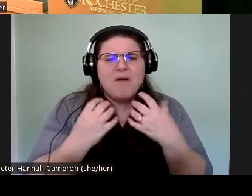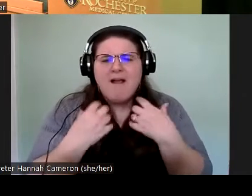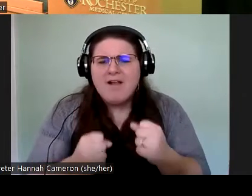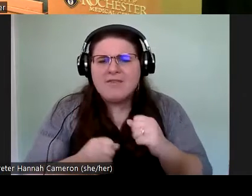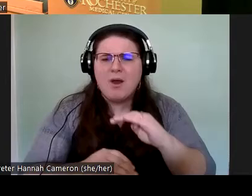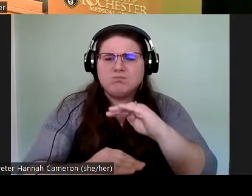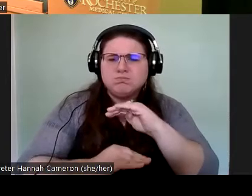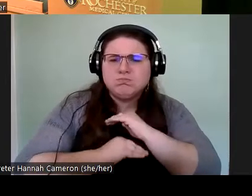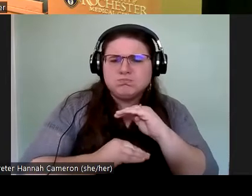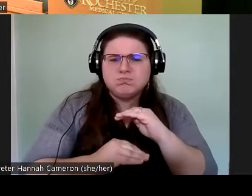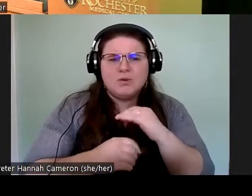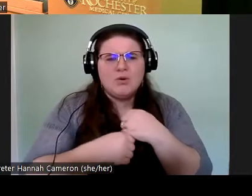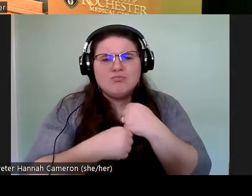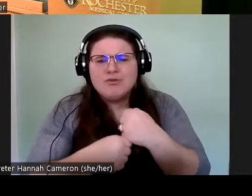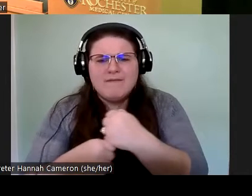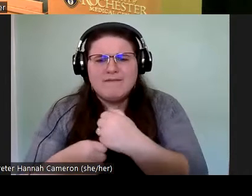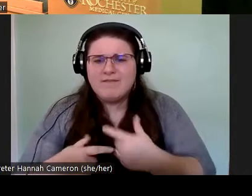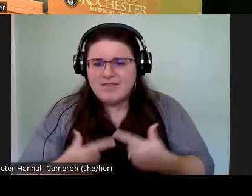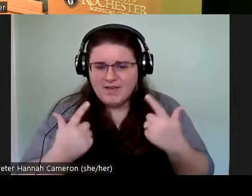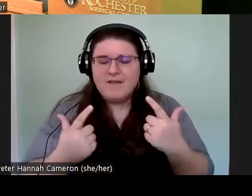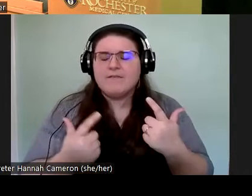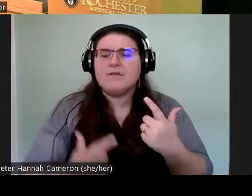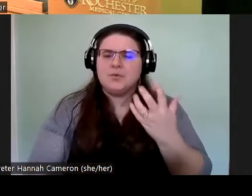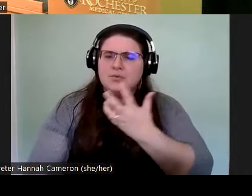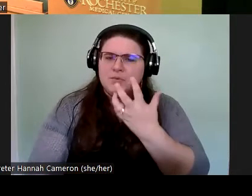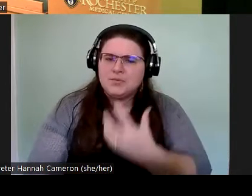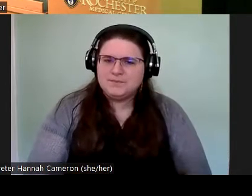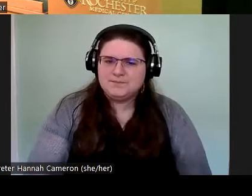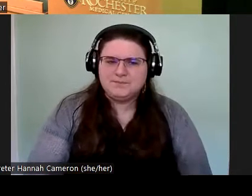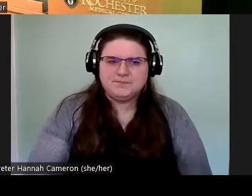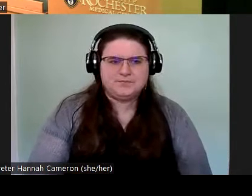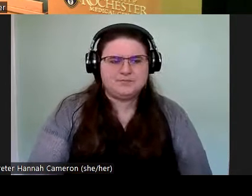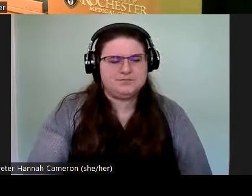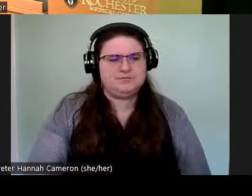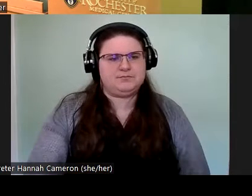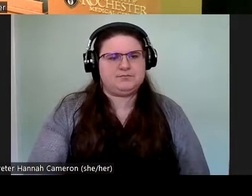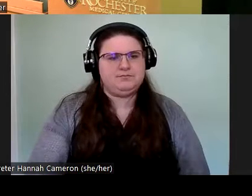and more productive lives now they did want to make sure that we understood the difference